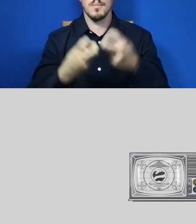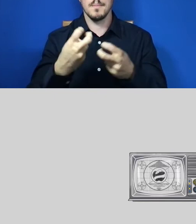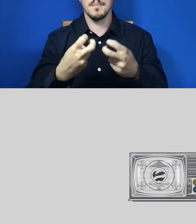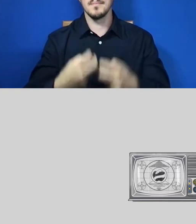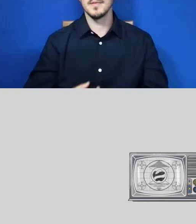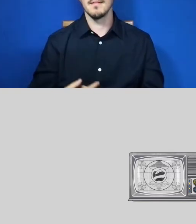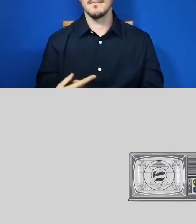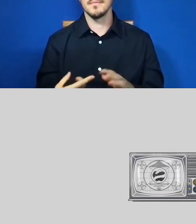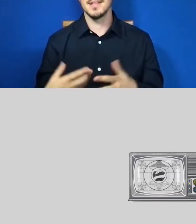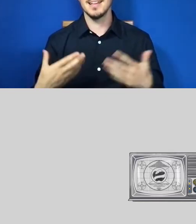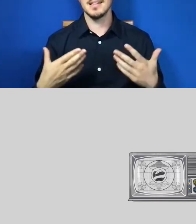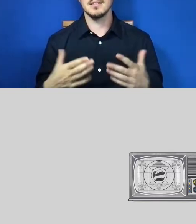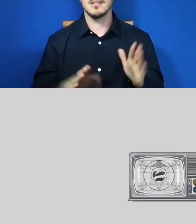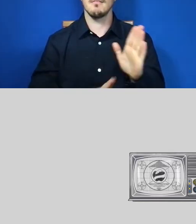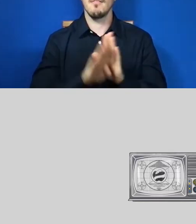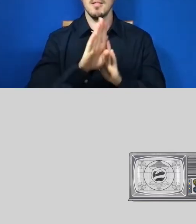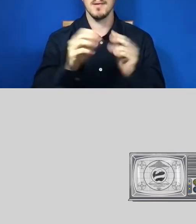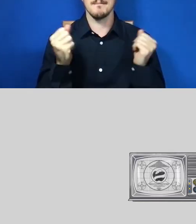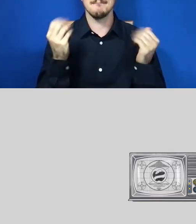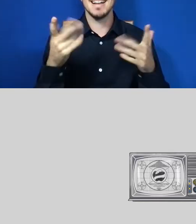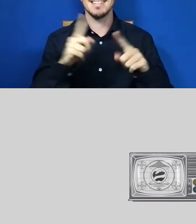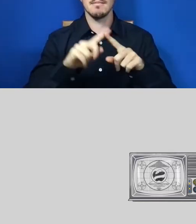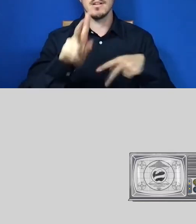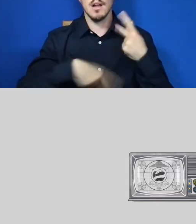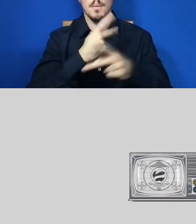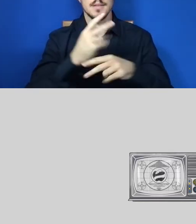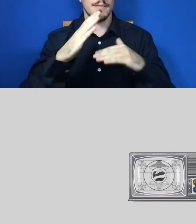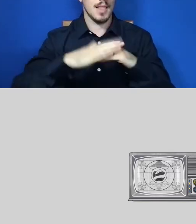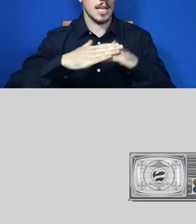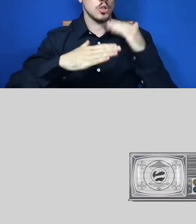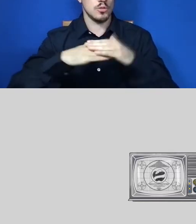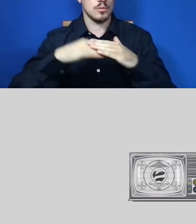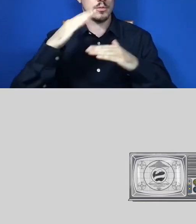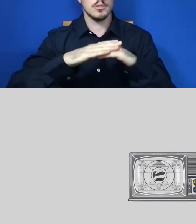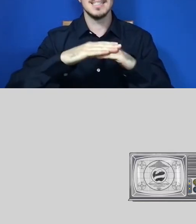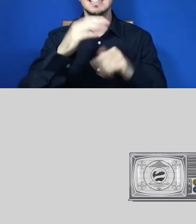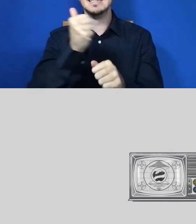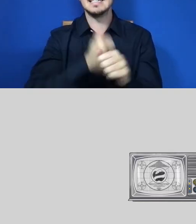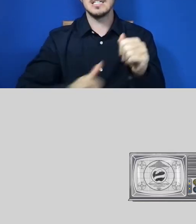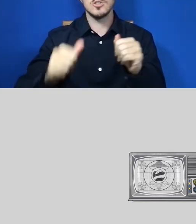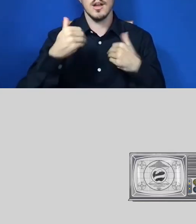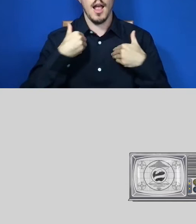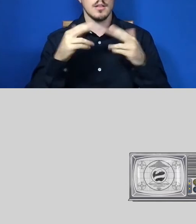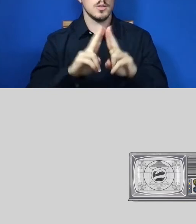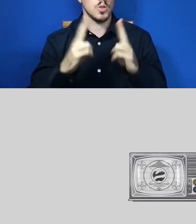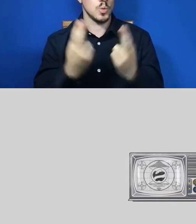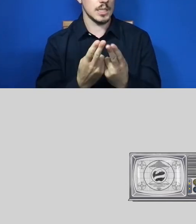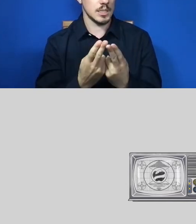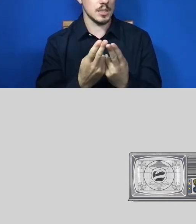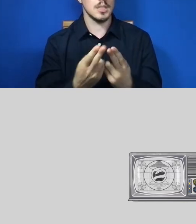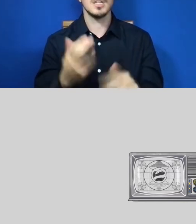A neural network is composed of many different layers and each layer is made up of units.